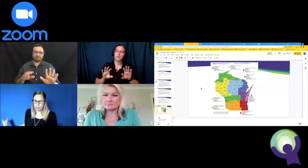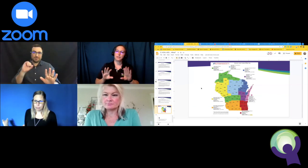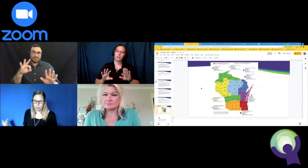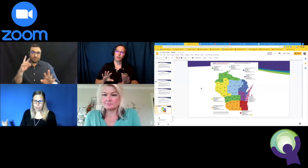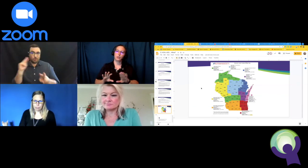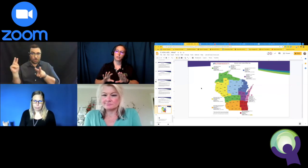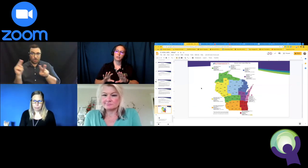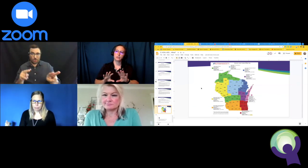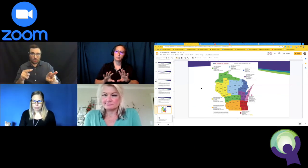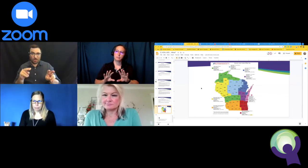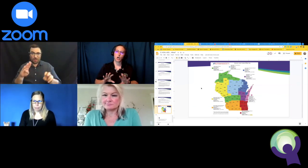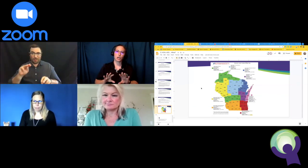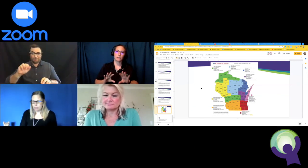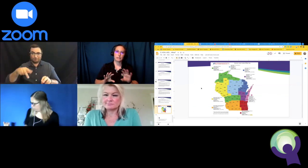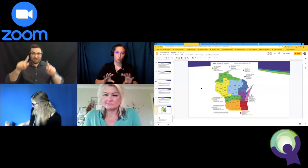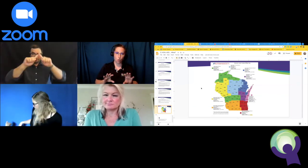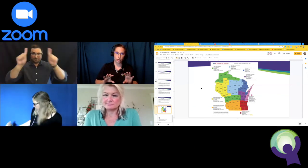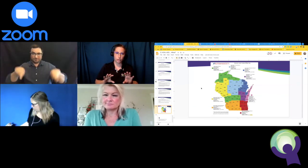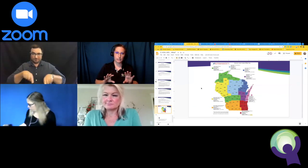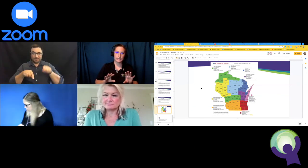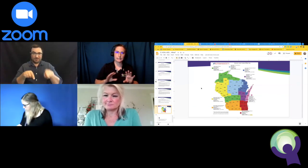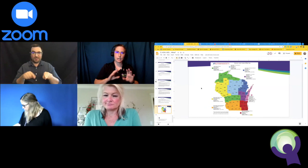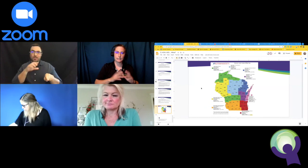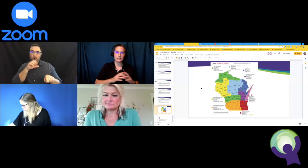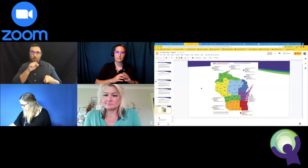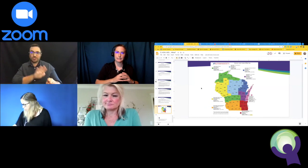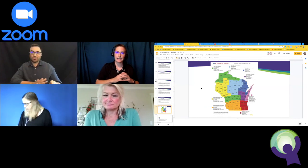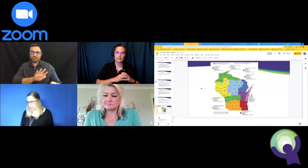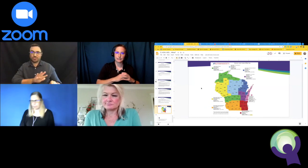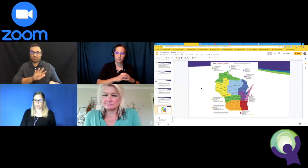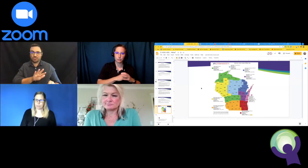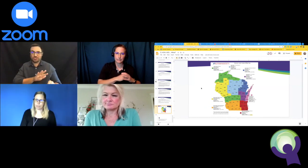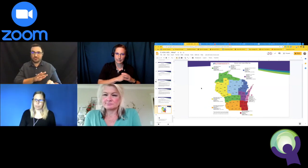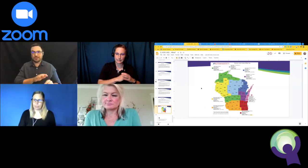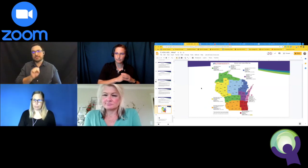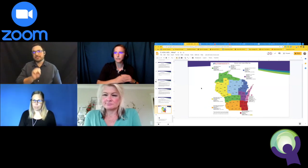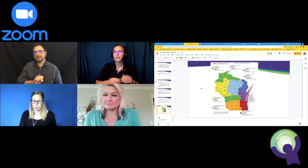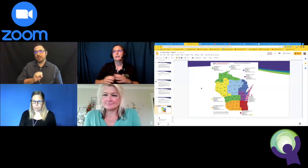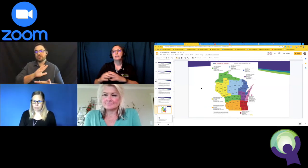the lower part that's orange that's autism society of south central Wisconsin then the